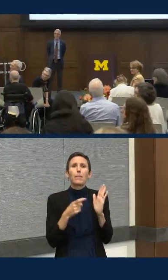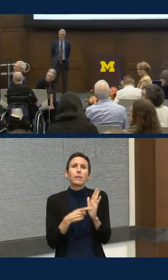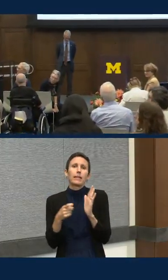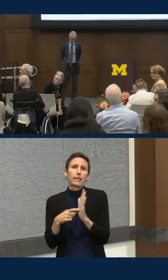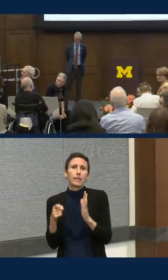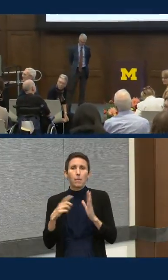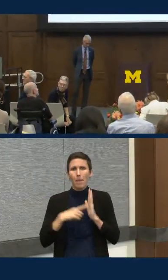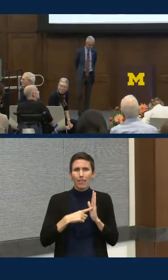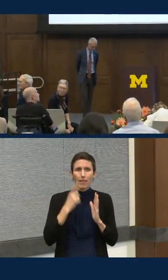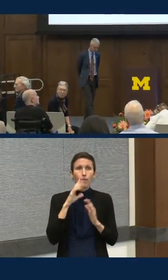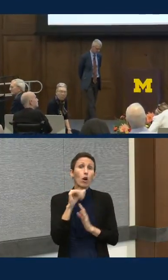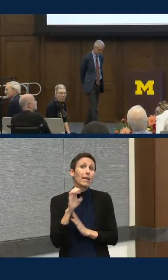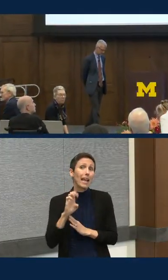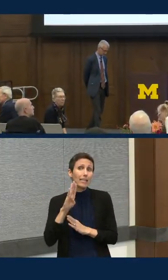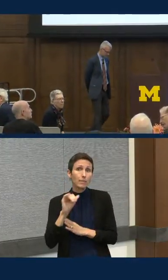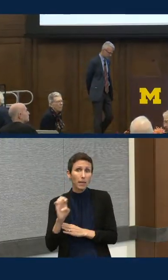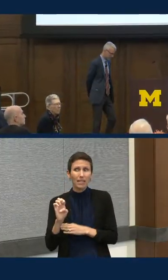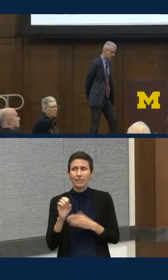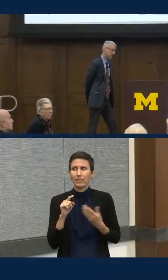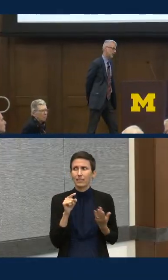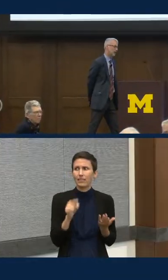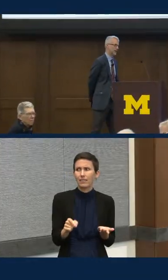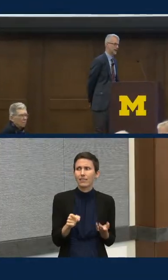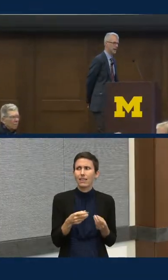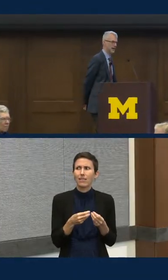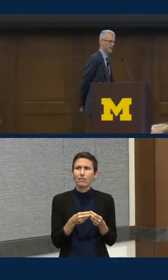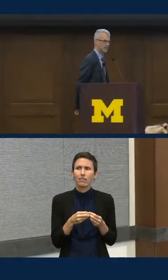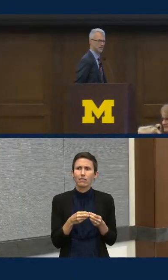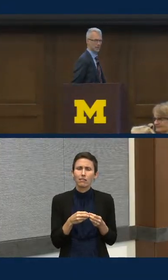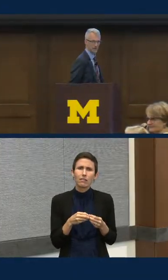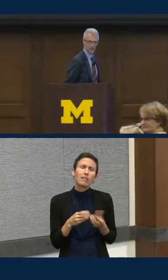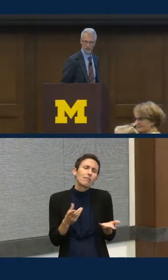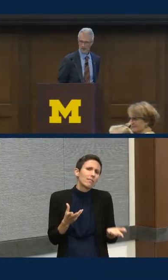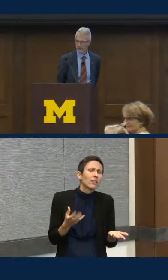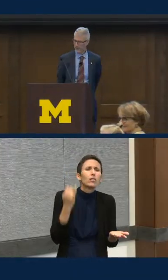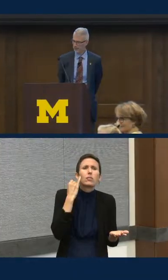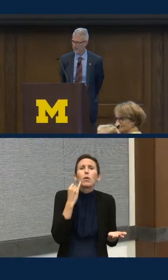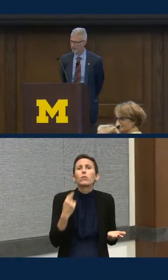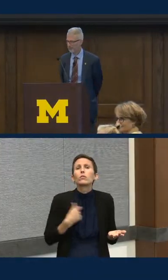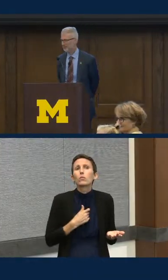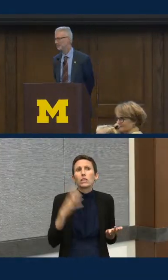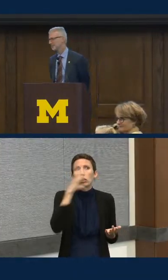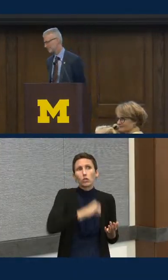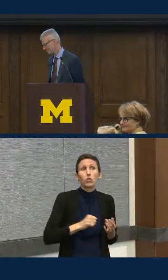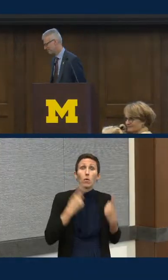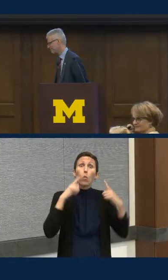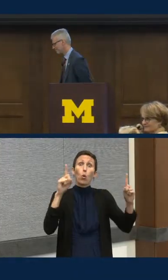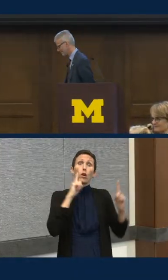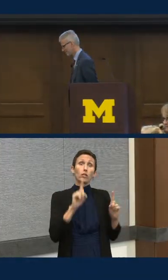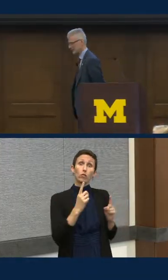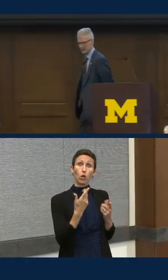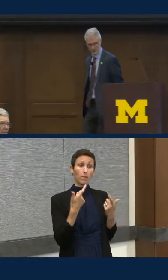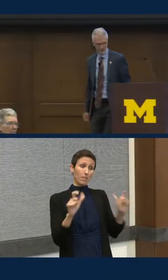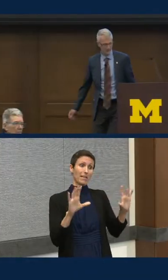space, is it lost less so to say? It works on average for a great population that is